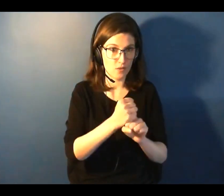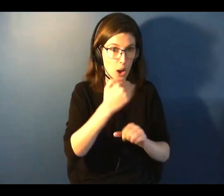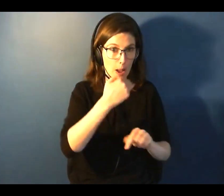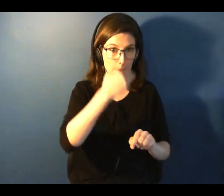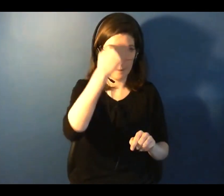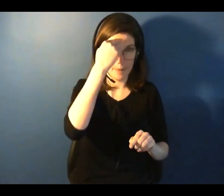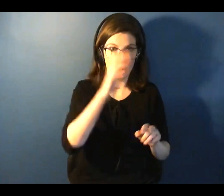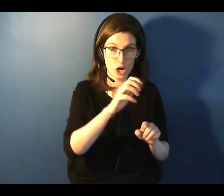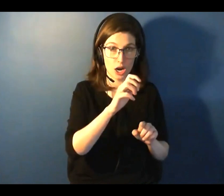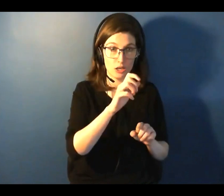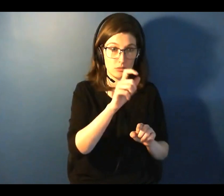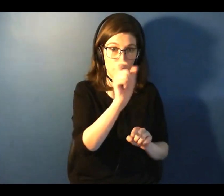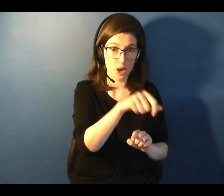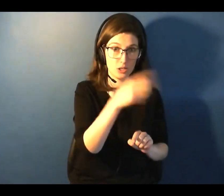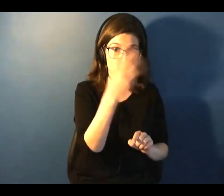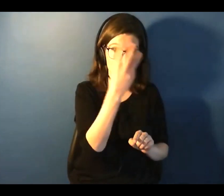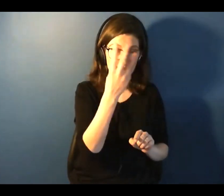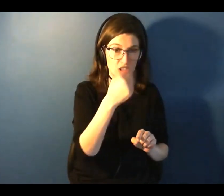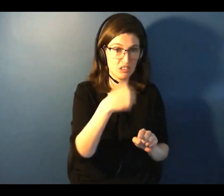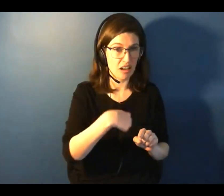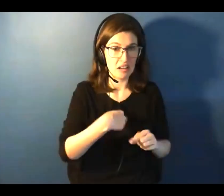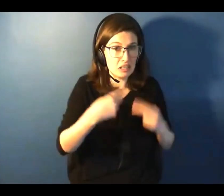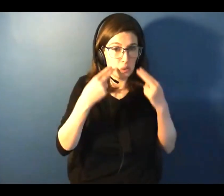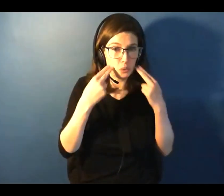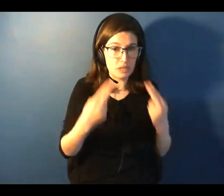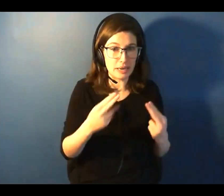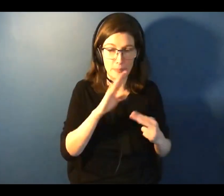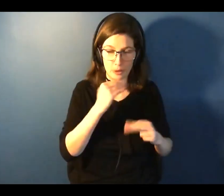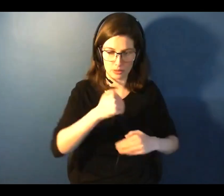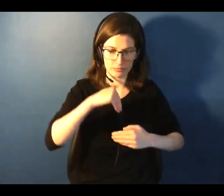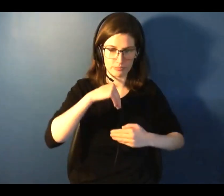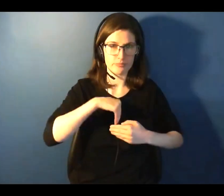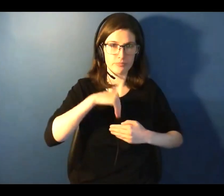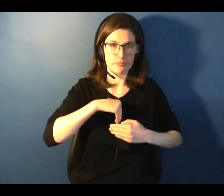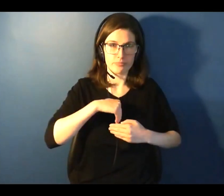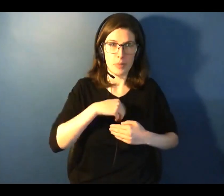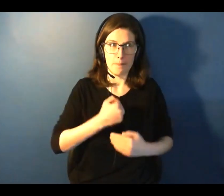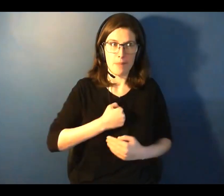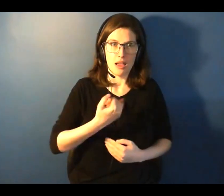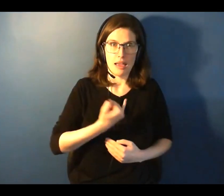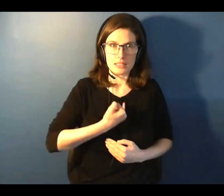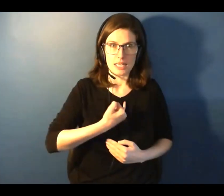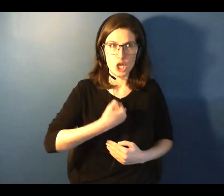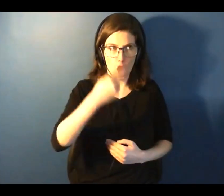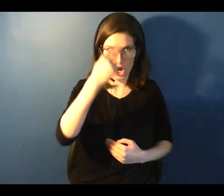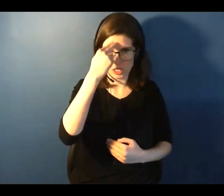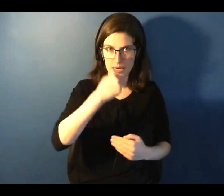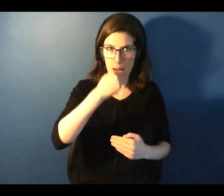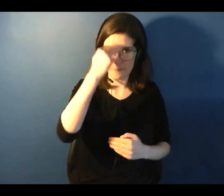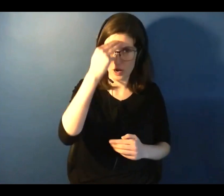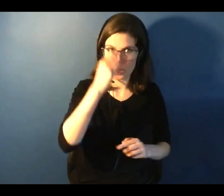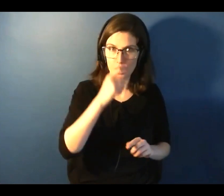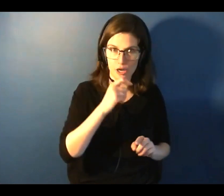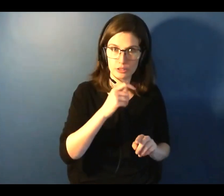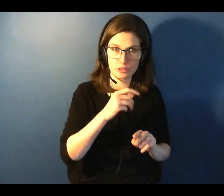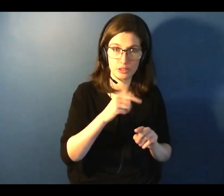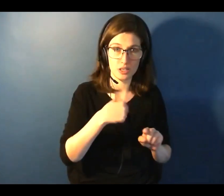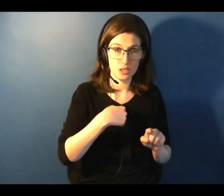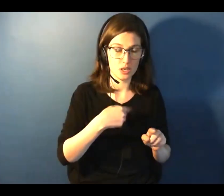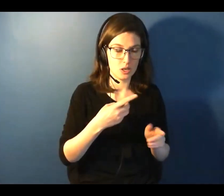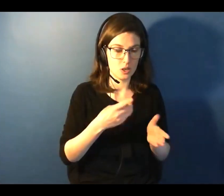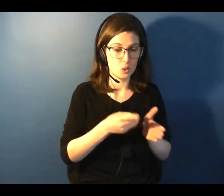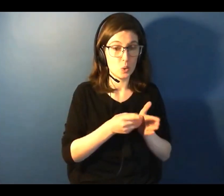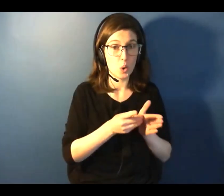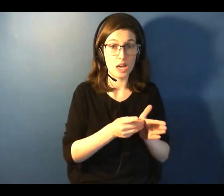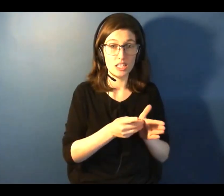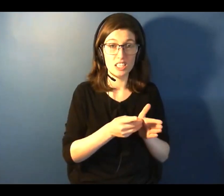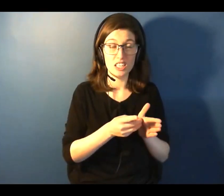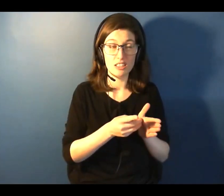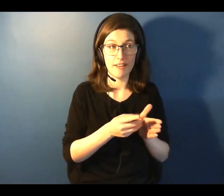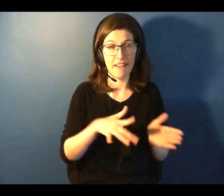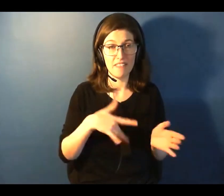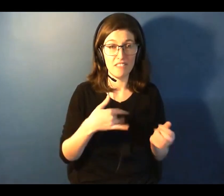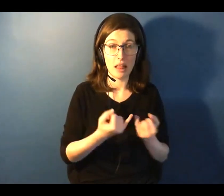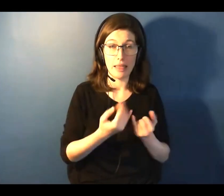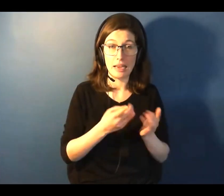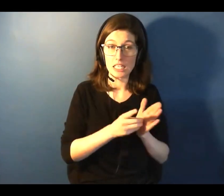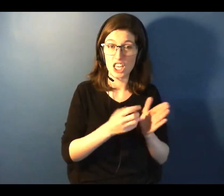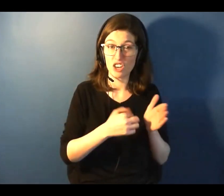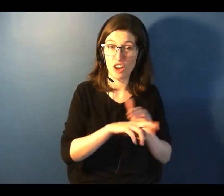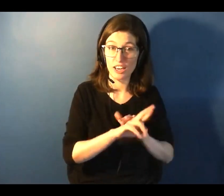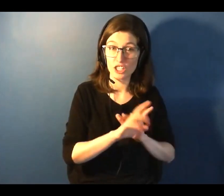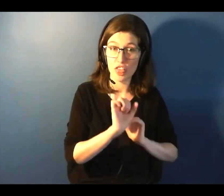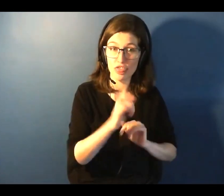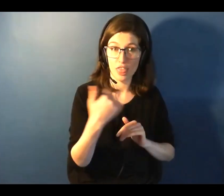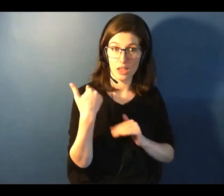you know, I consider a director to be kind of straddling, you